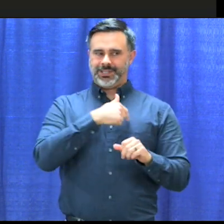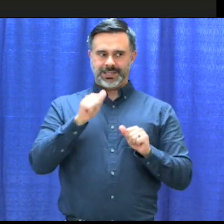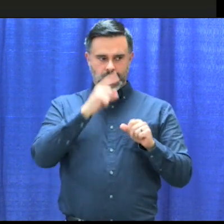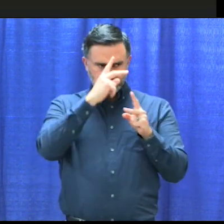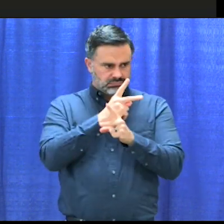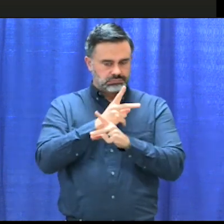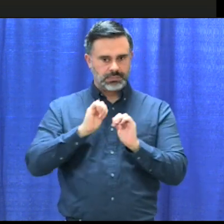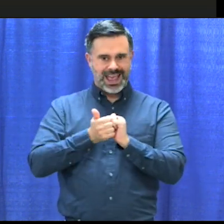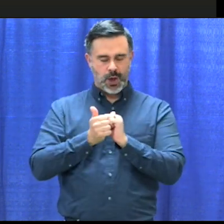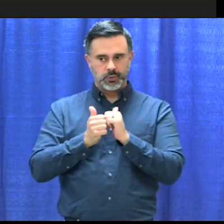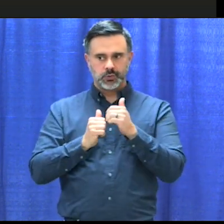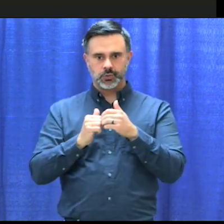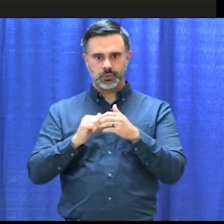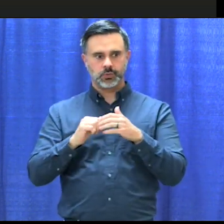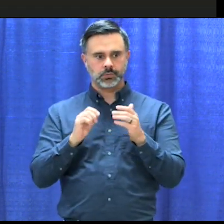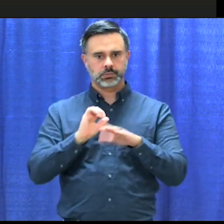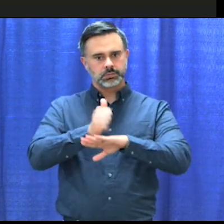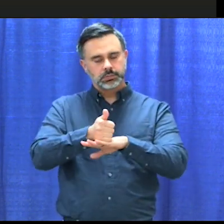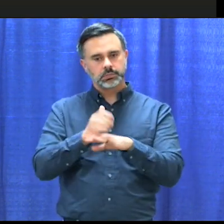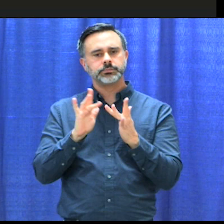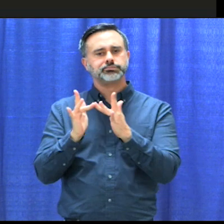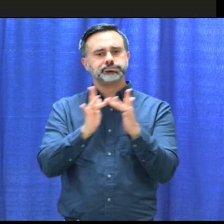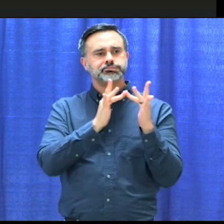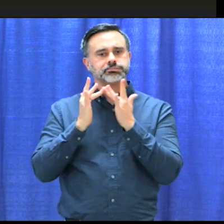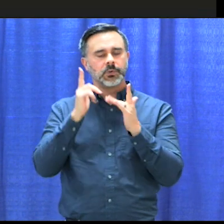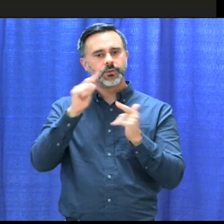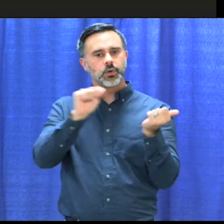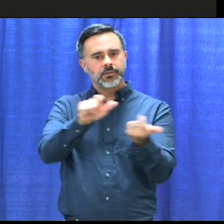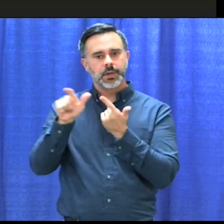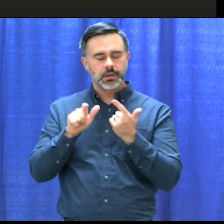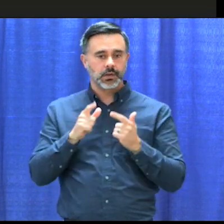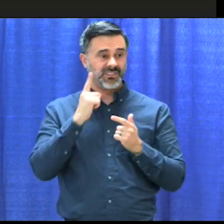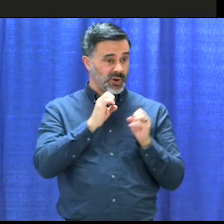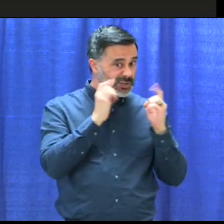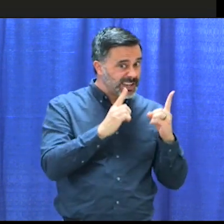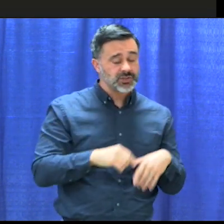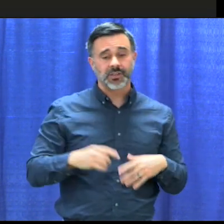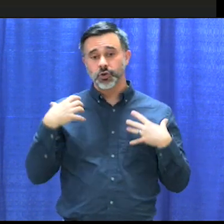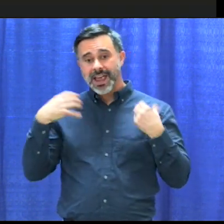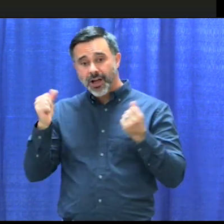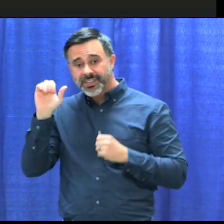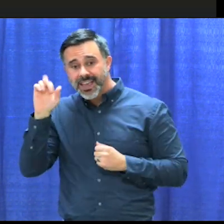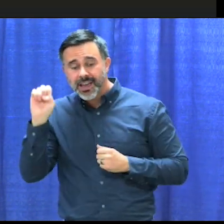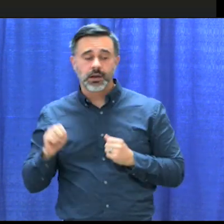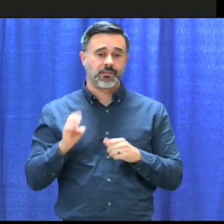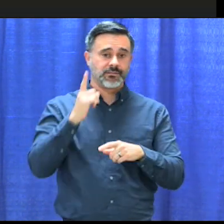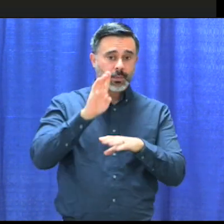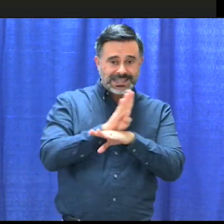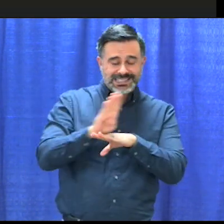gap. It's critical not only for education but for healthcare and for business. So thank you so much for the opportunity to participate.